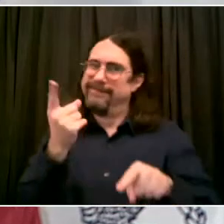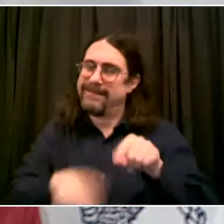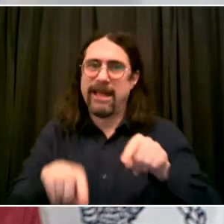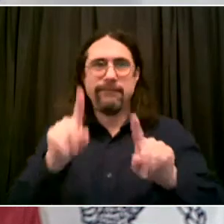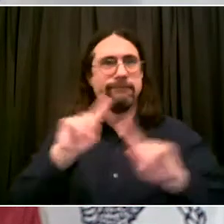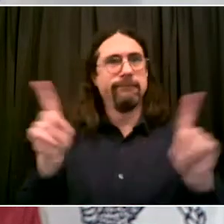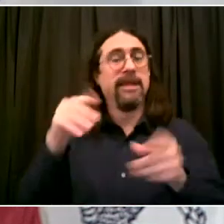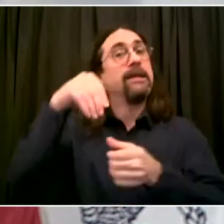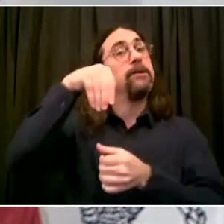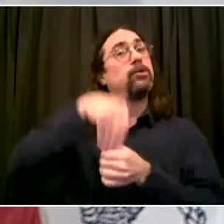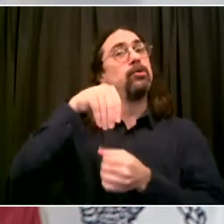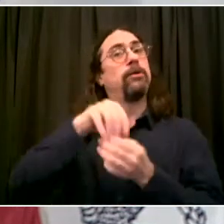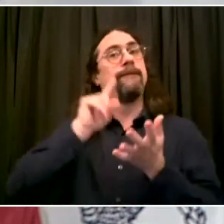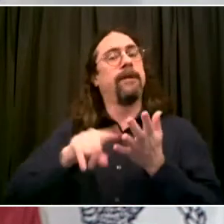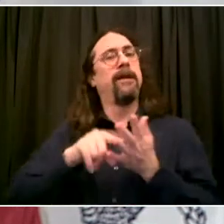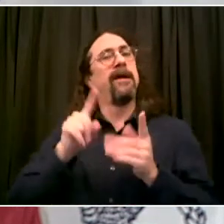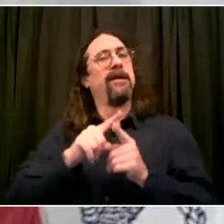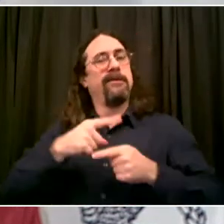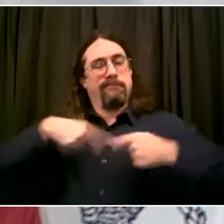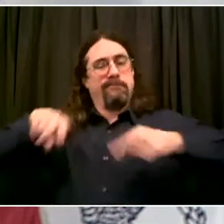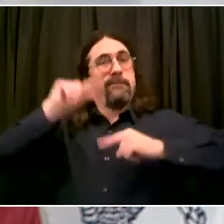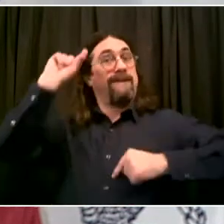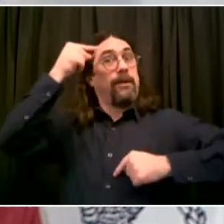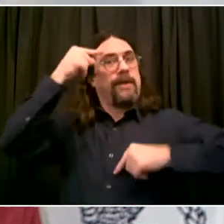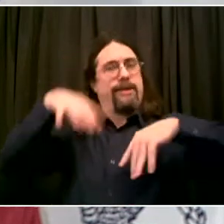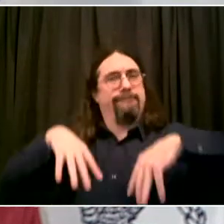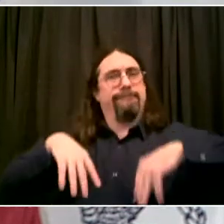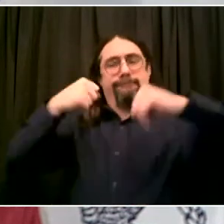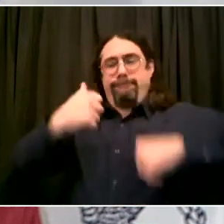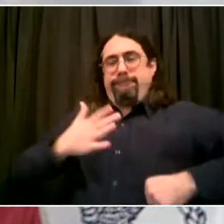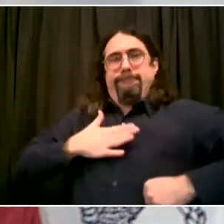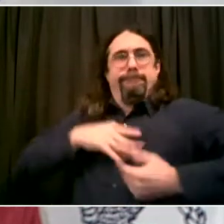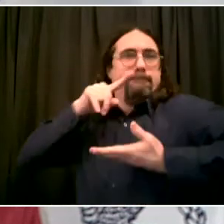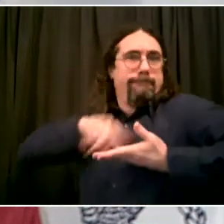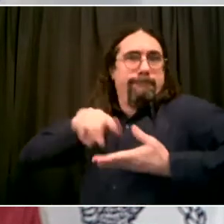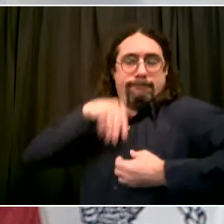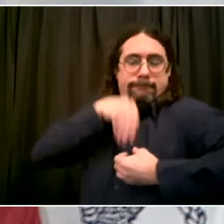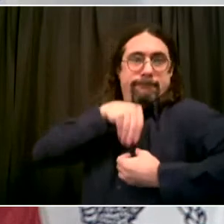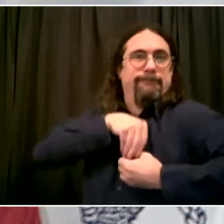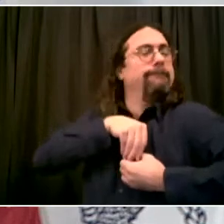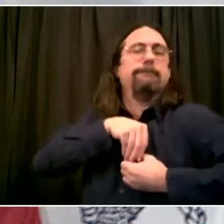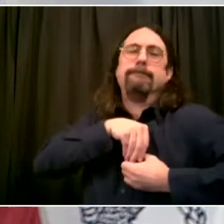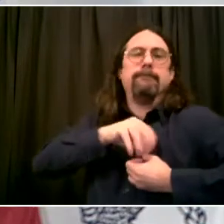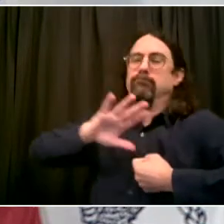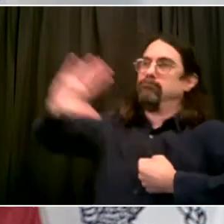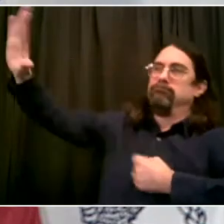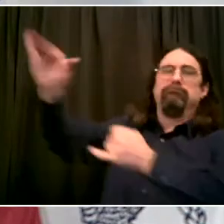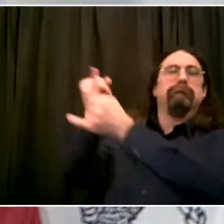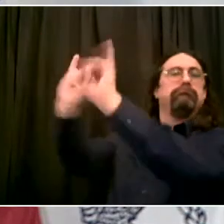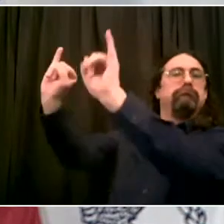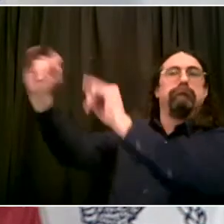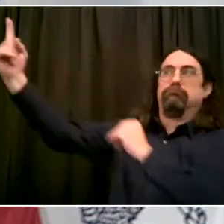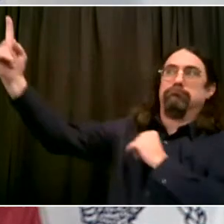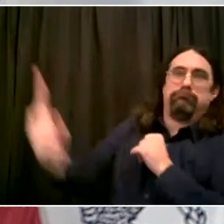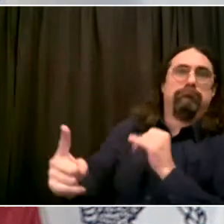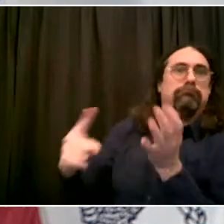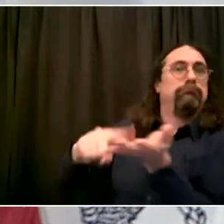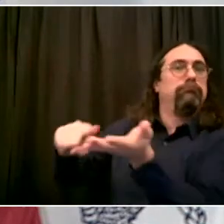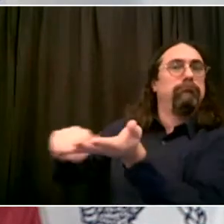COMMROPMISED, ETHY Y E ARNONO T DOMINATED BY THE